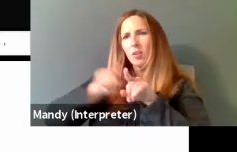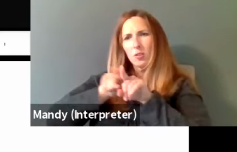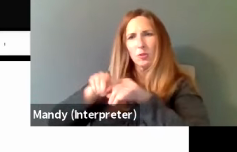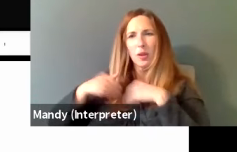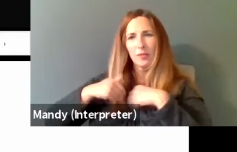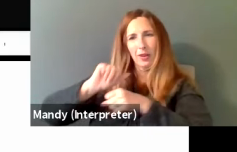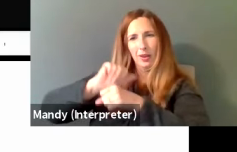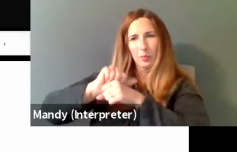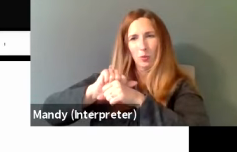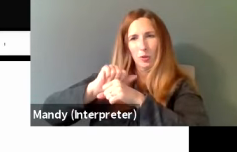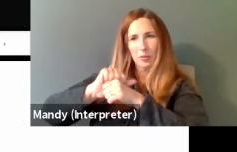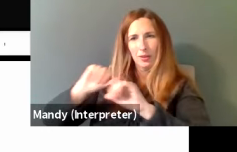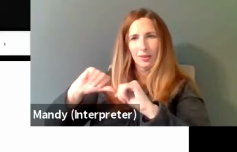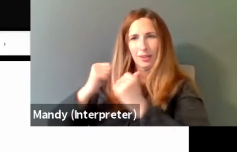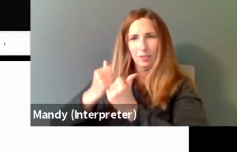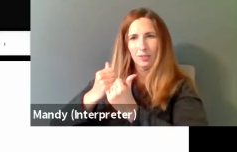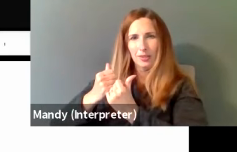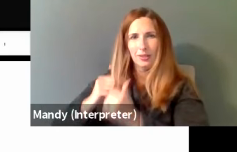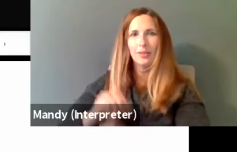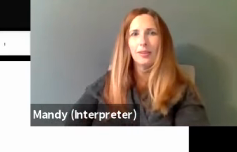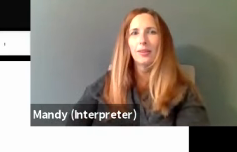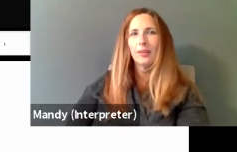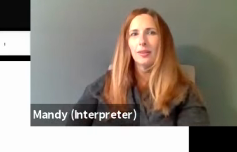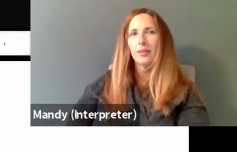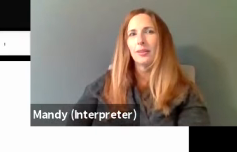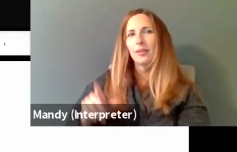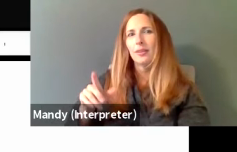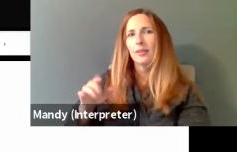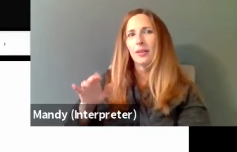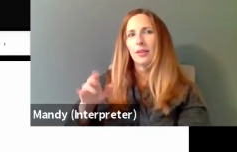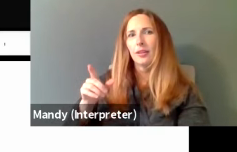employment function, hiring former clients